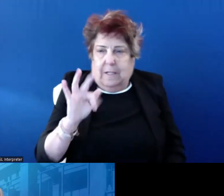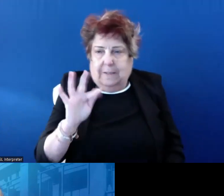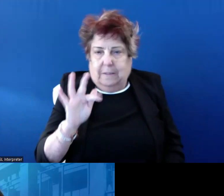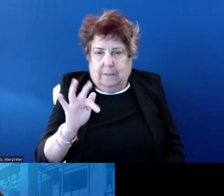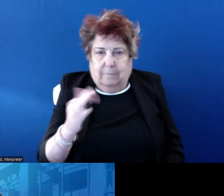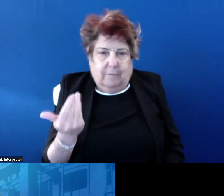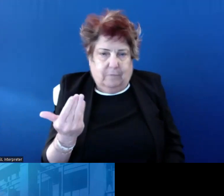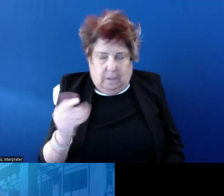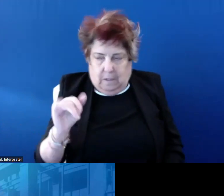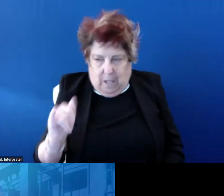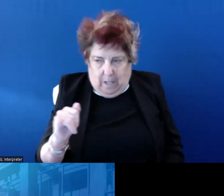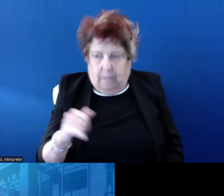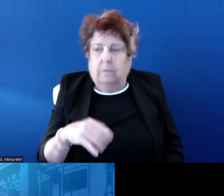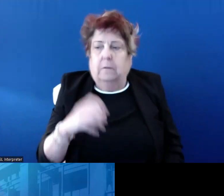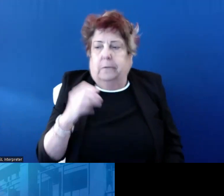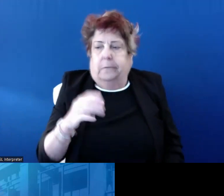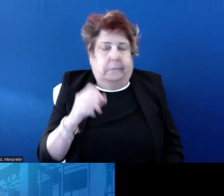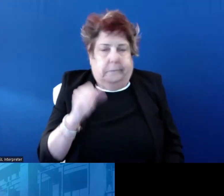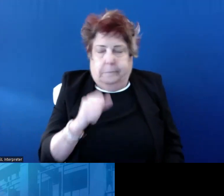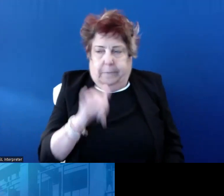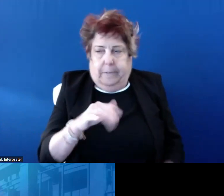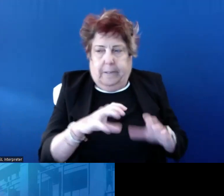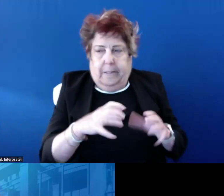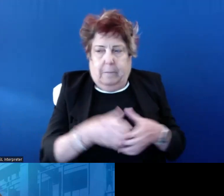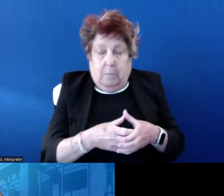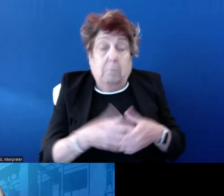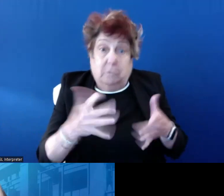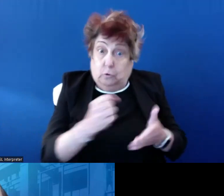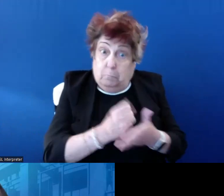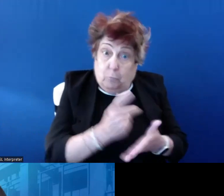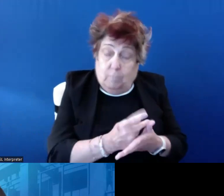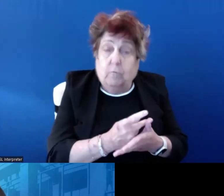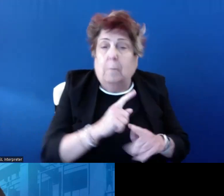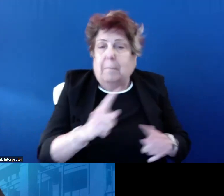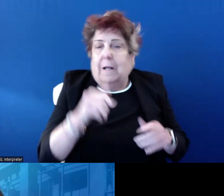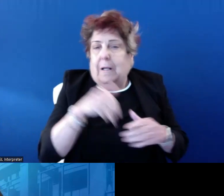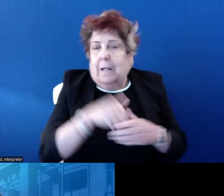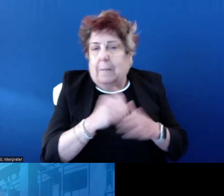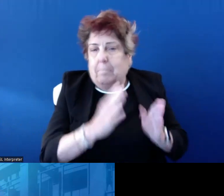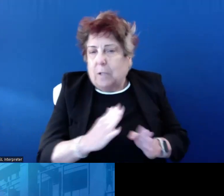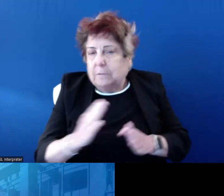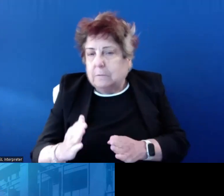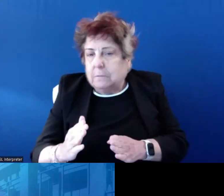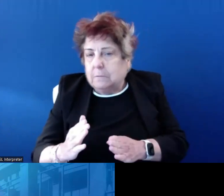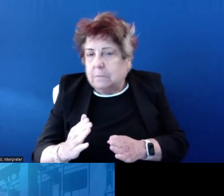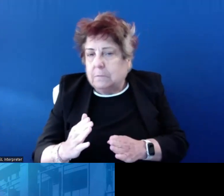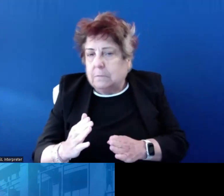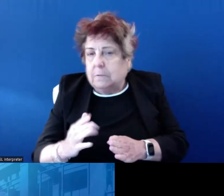They could be in that category, maybe they are approved of it where they are in the process of working towards implementation. And then of